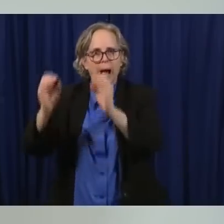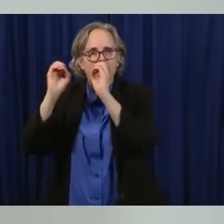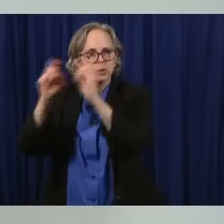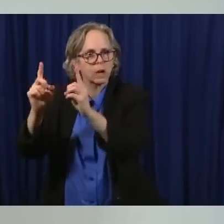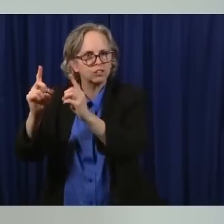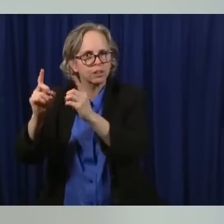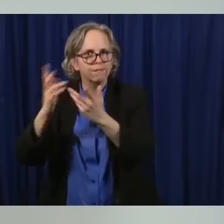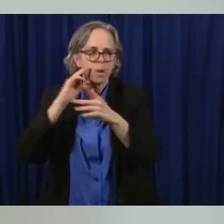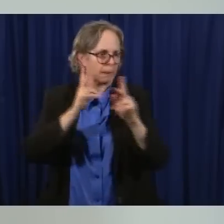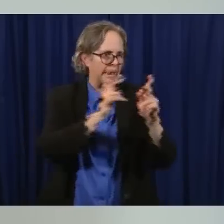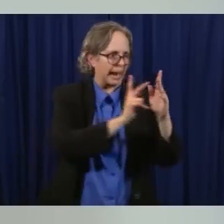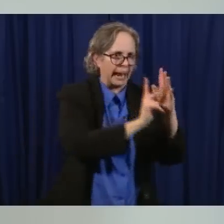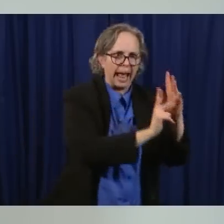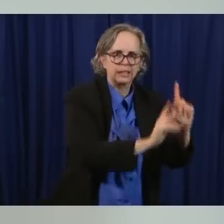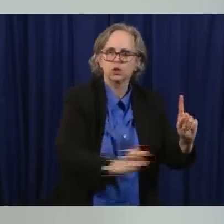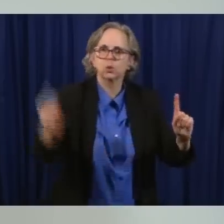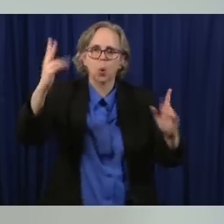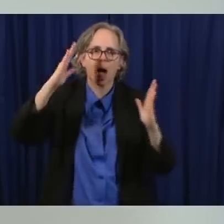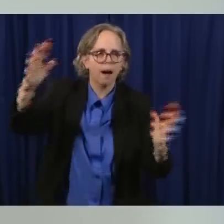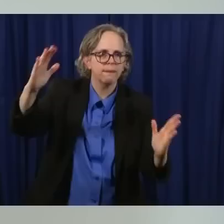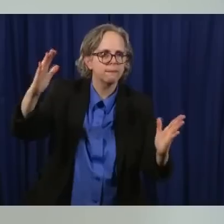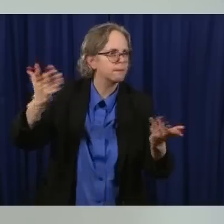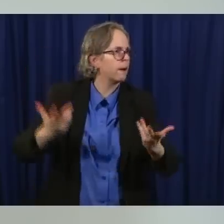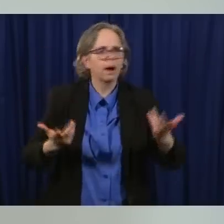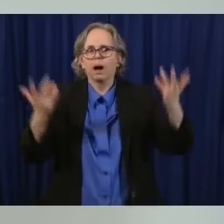AND WE KNOW THAT MOST OF STATE